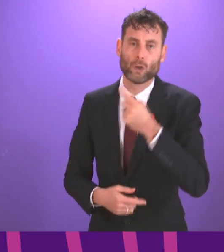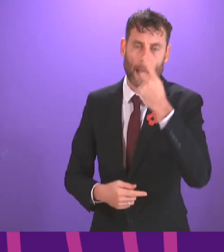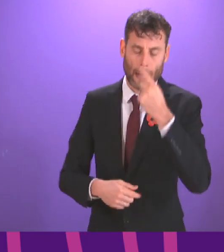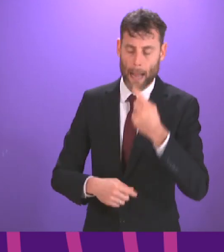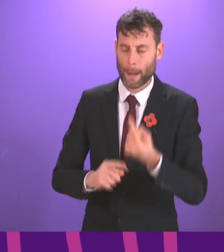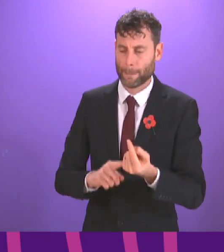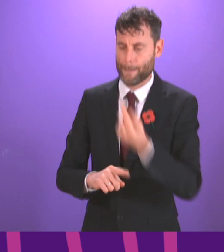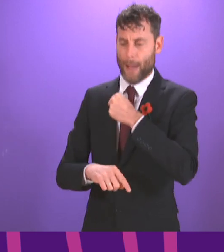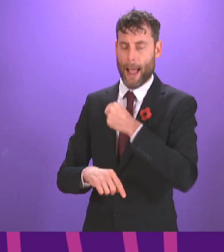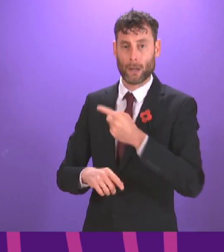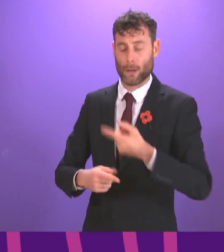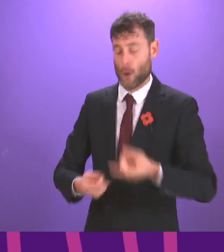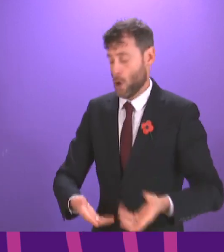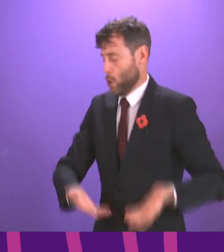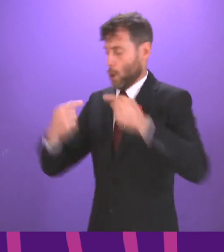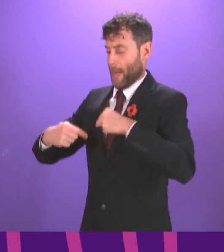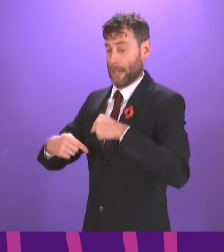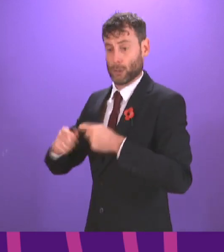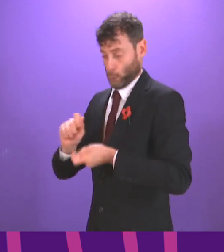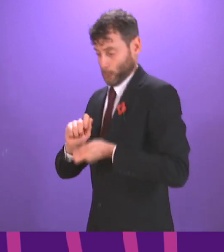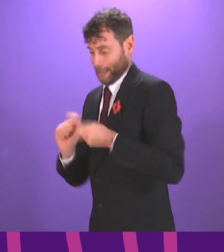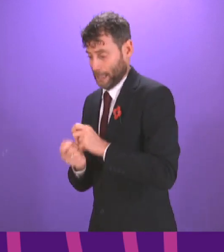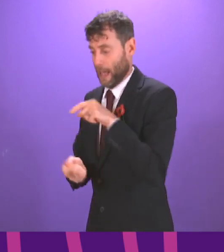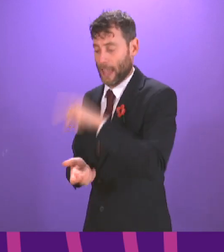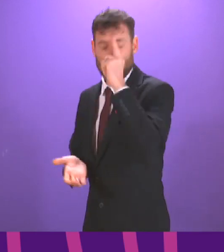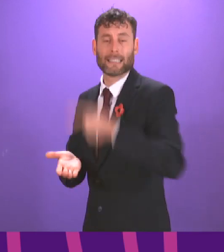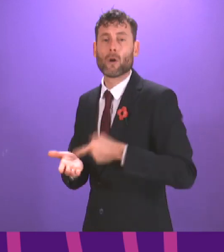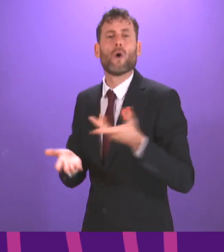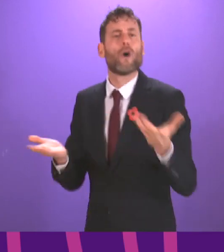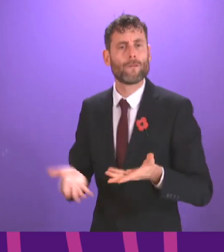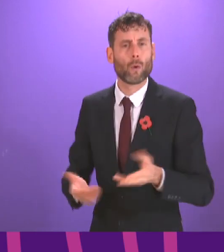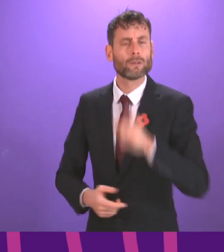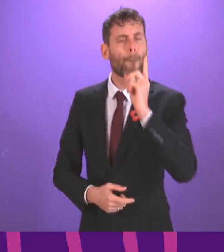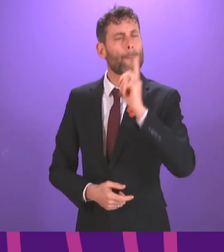that we learn the lessons, apply them and get things as right as possible.